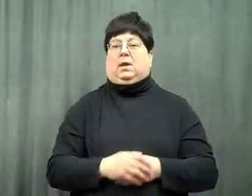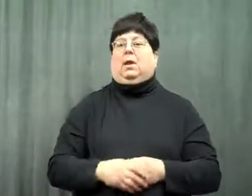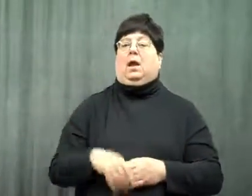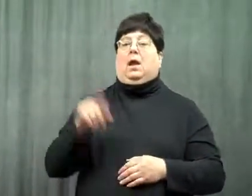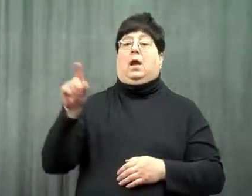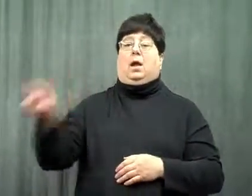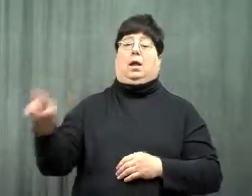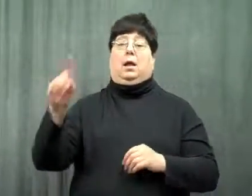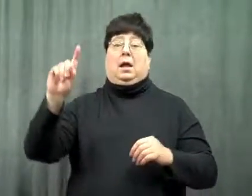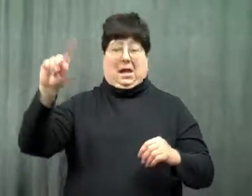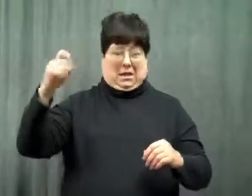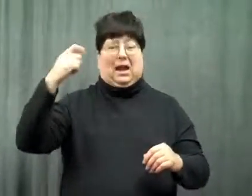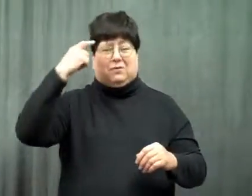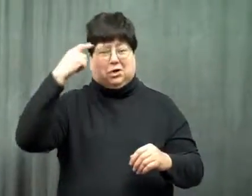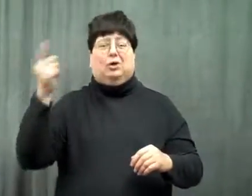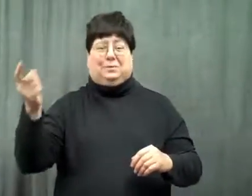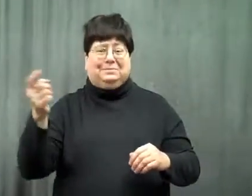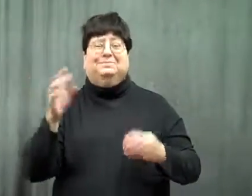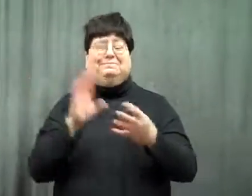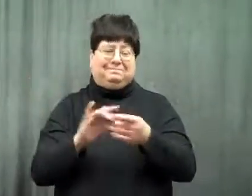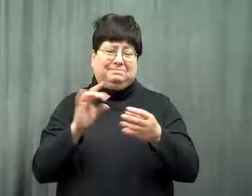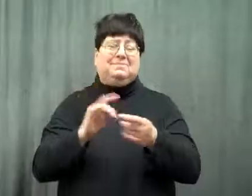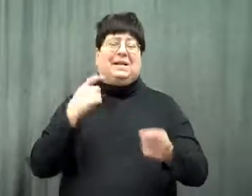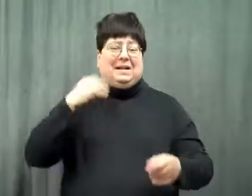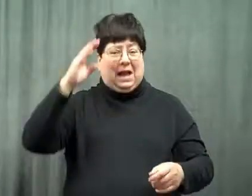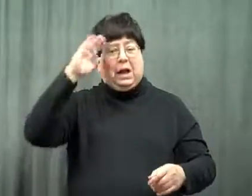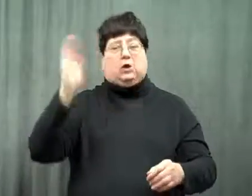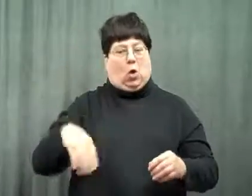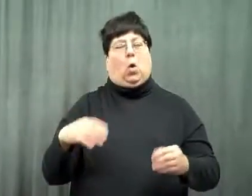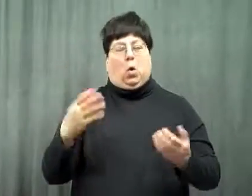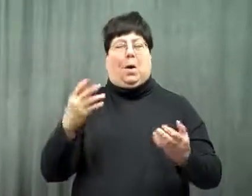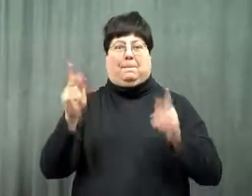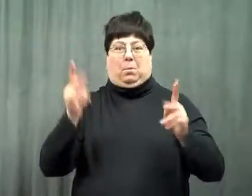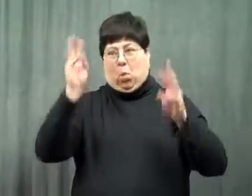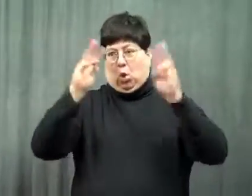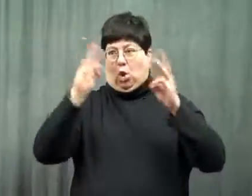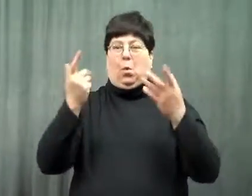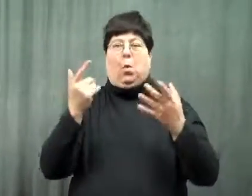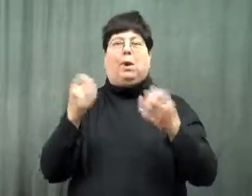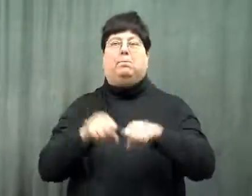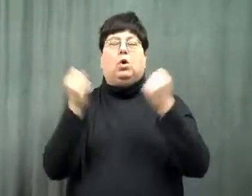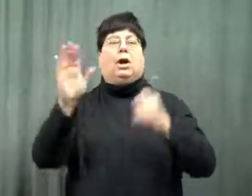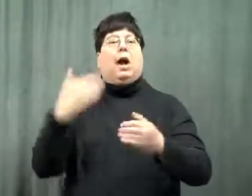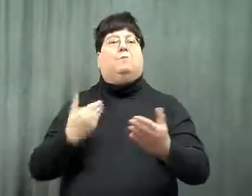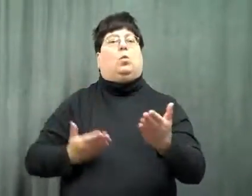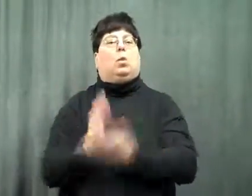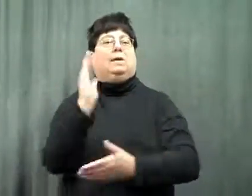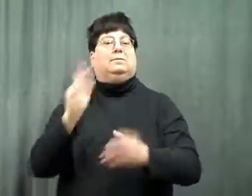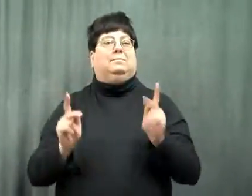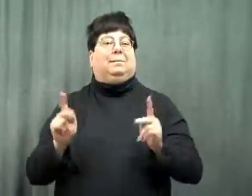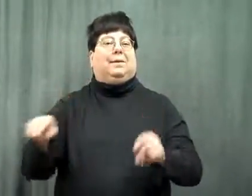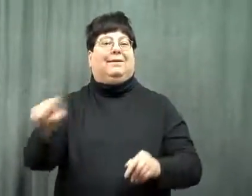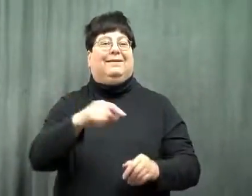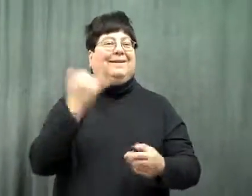The governor has said she realizes people are concerned about violating civil rights.